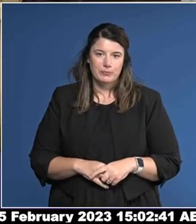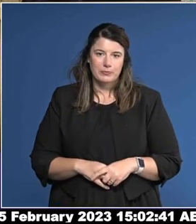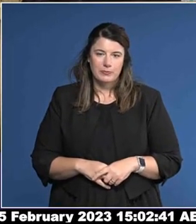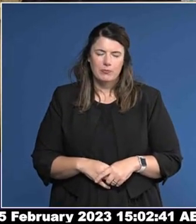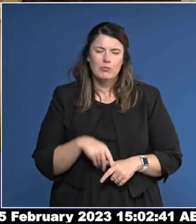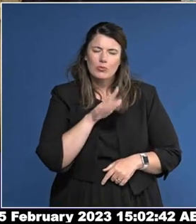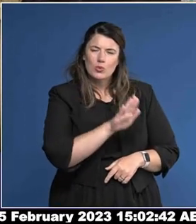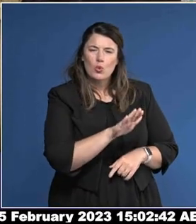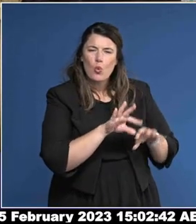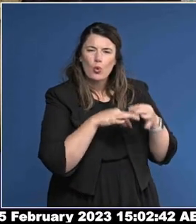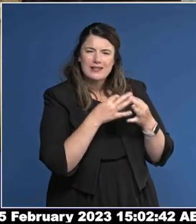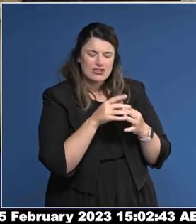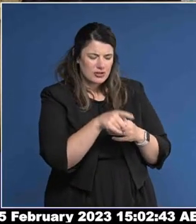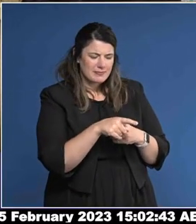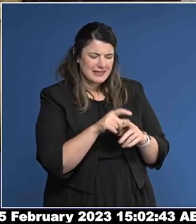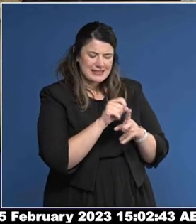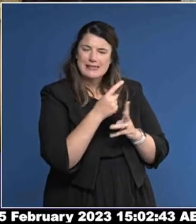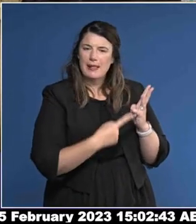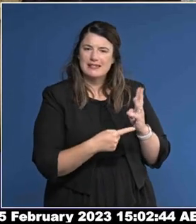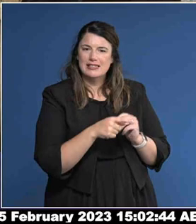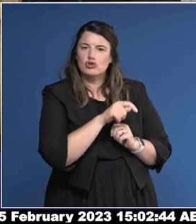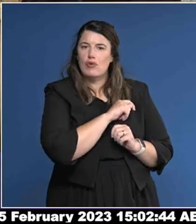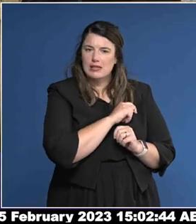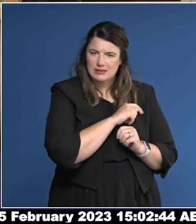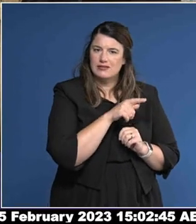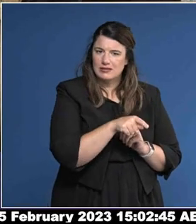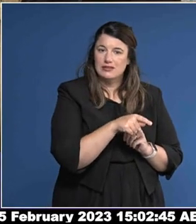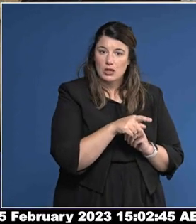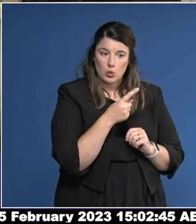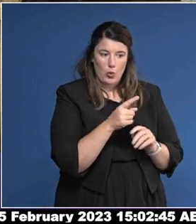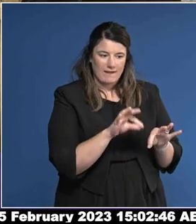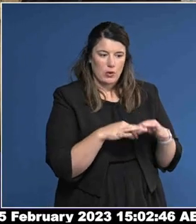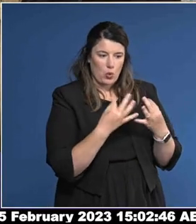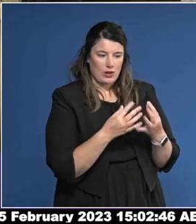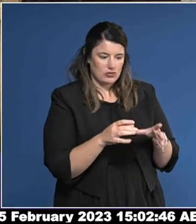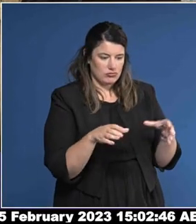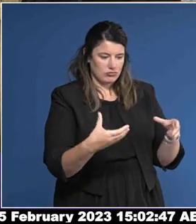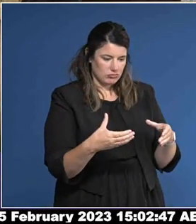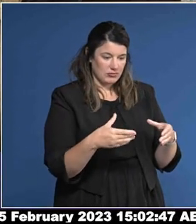of the - one of the organisations that participated in this own motion.